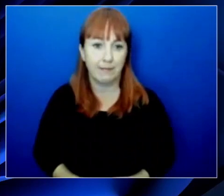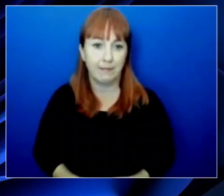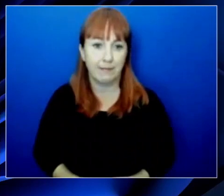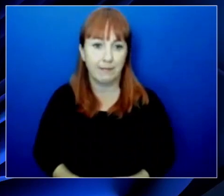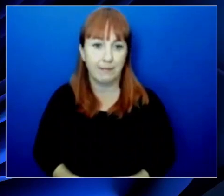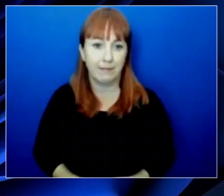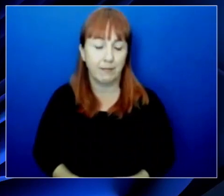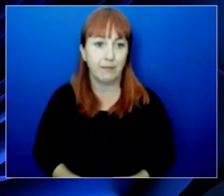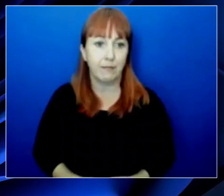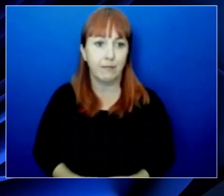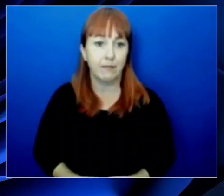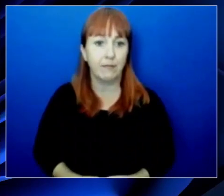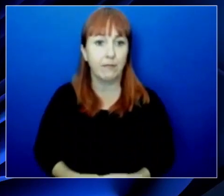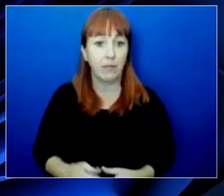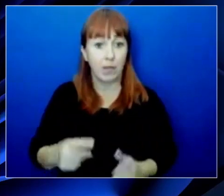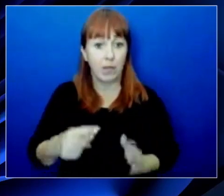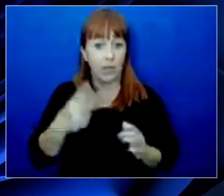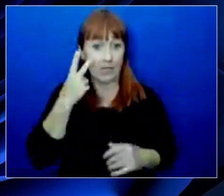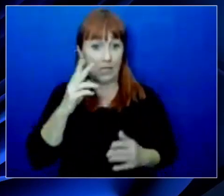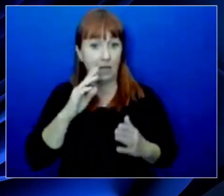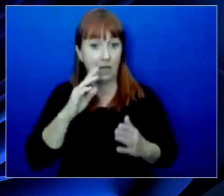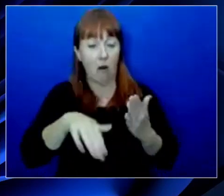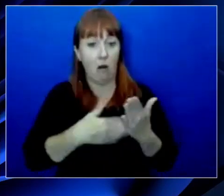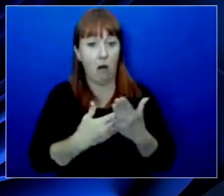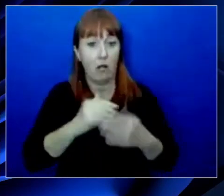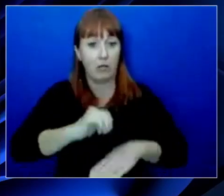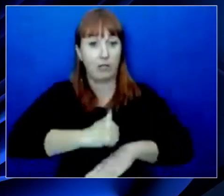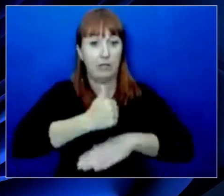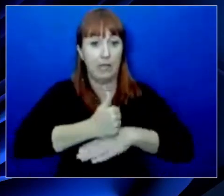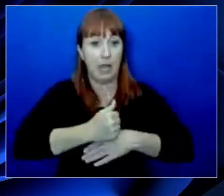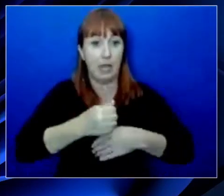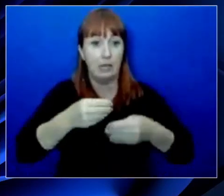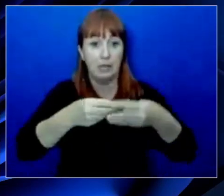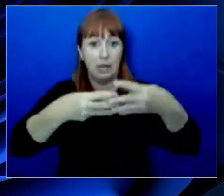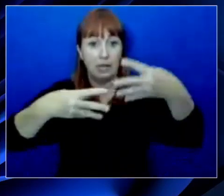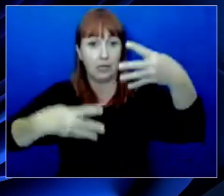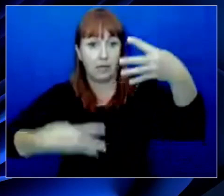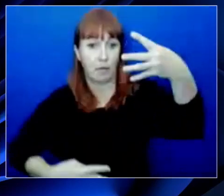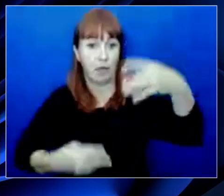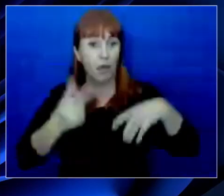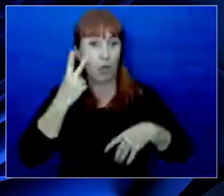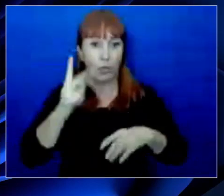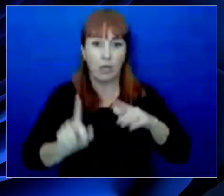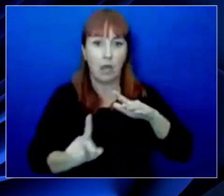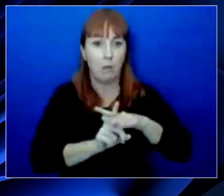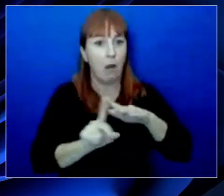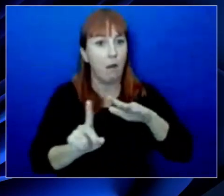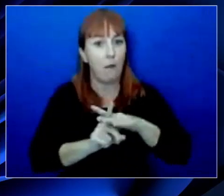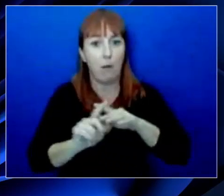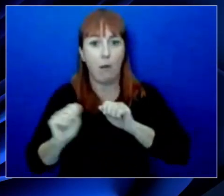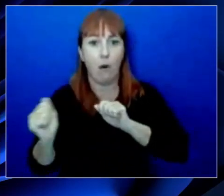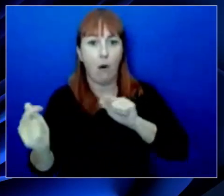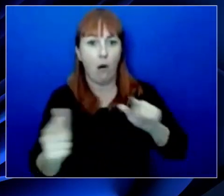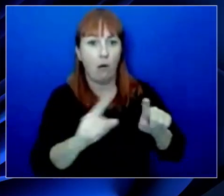Now this show all settings expanded button. You're going to see this all over settings. These are new controls that